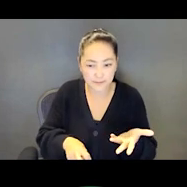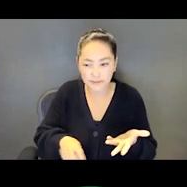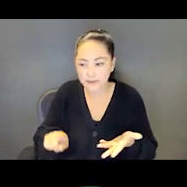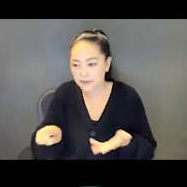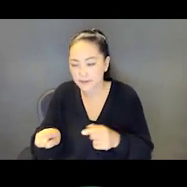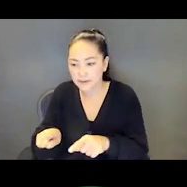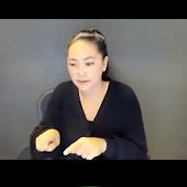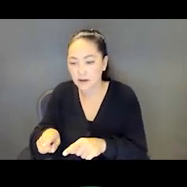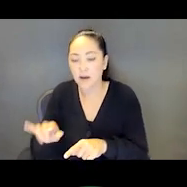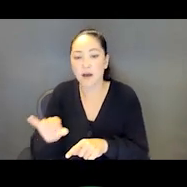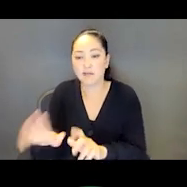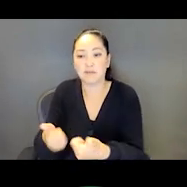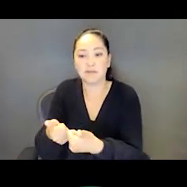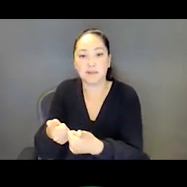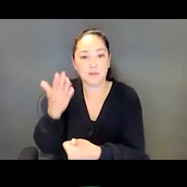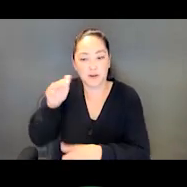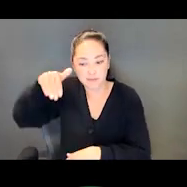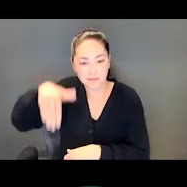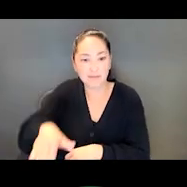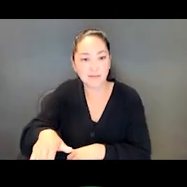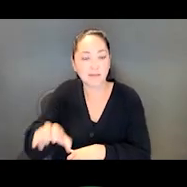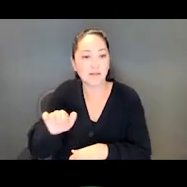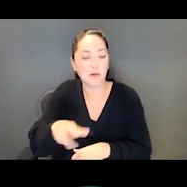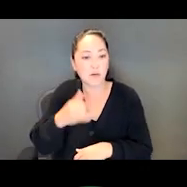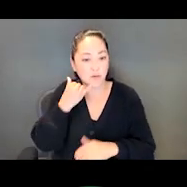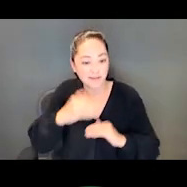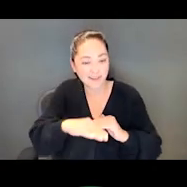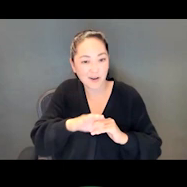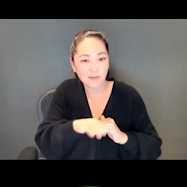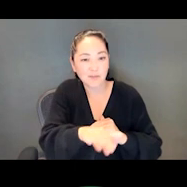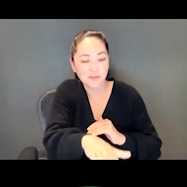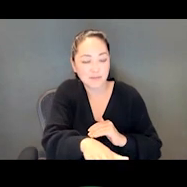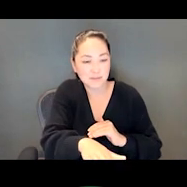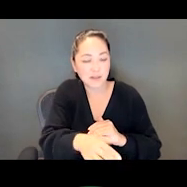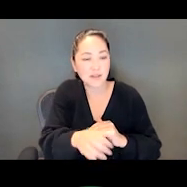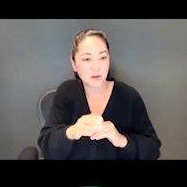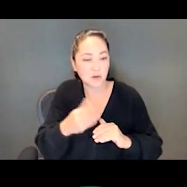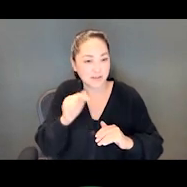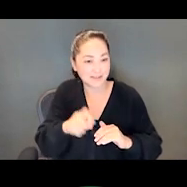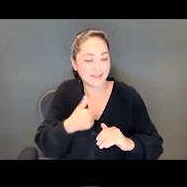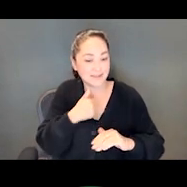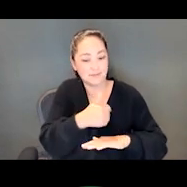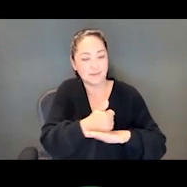And also you have to be able to participate in activities, whether it be swimming, whether